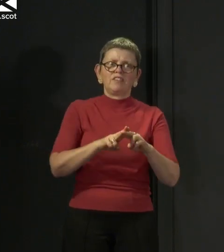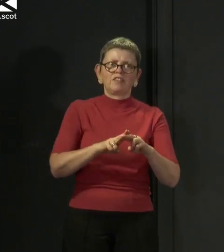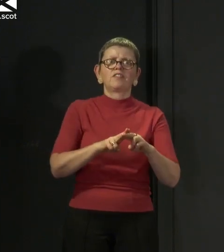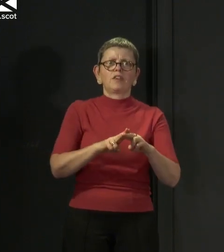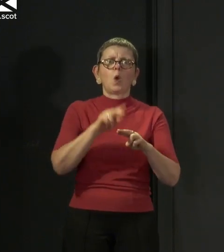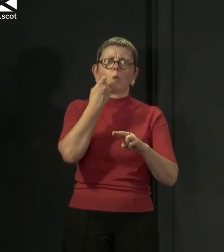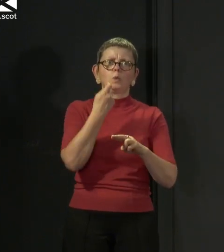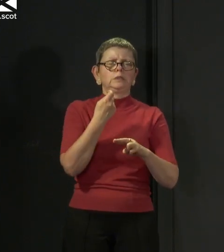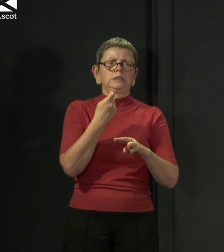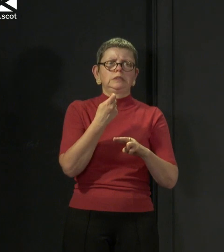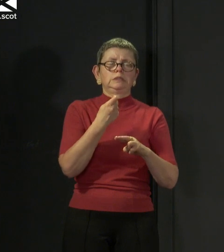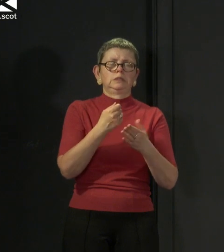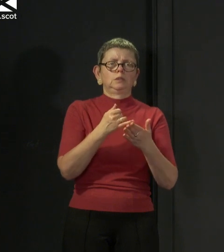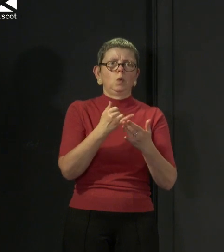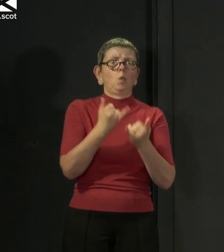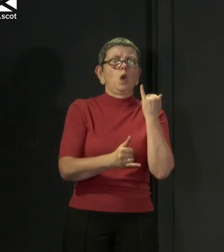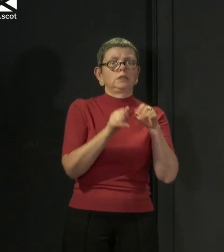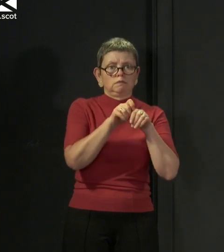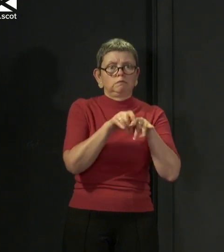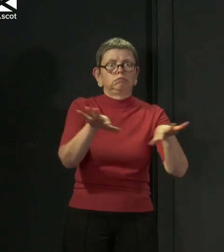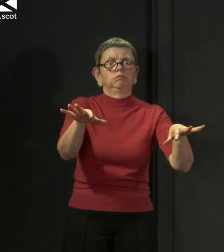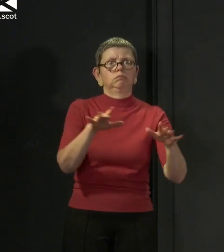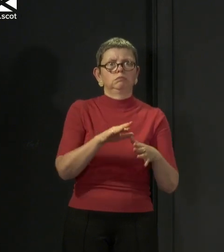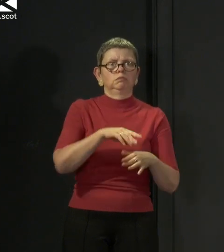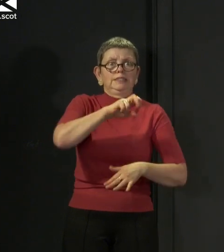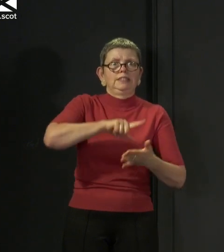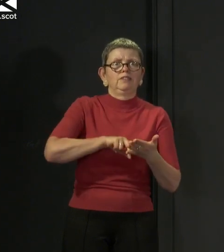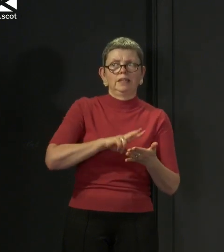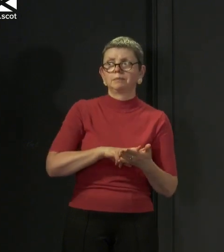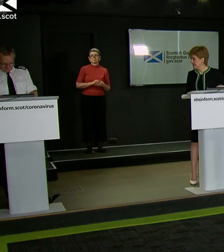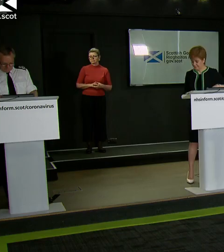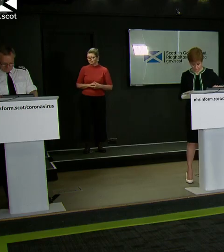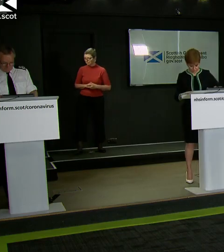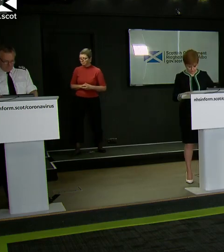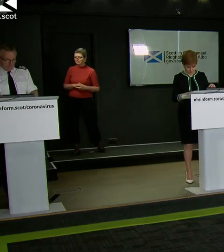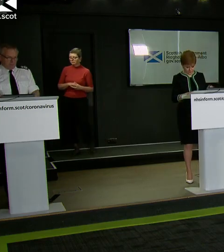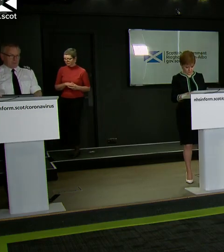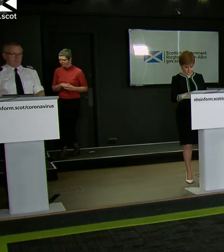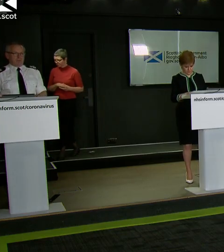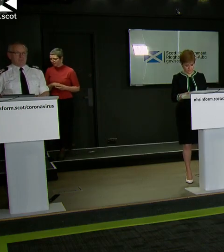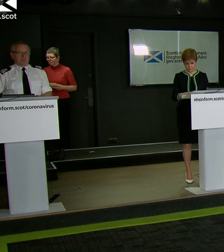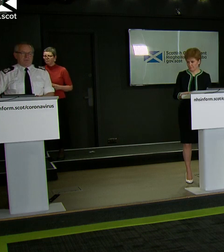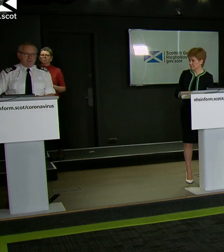the detail on that, I will as I said earlier on, I will talk more on that over the weekend. Iain?